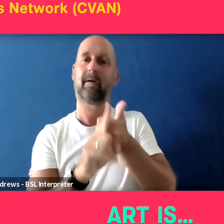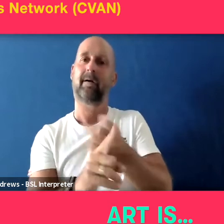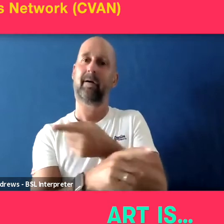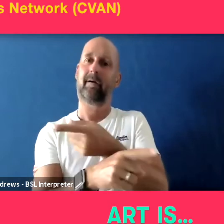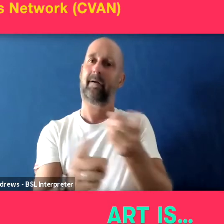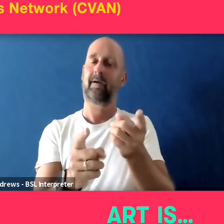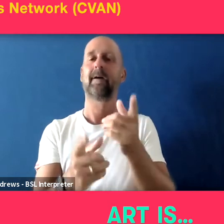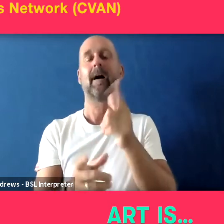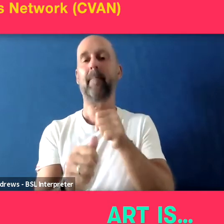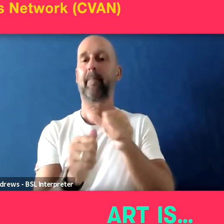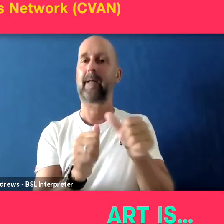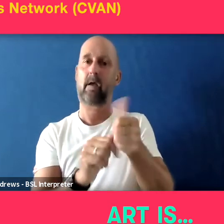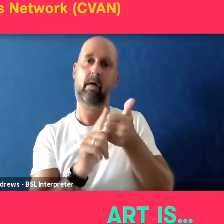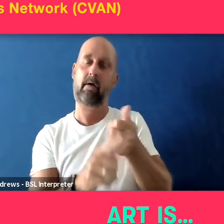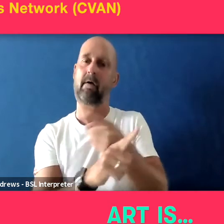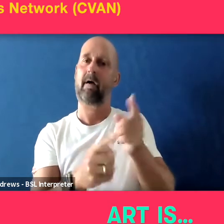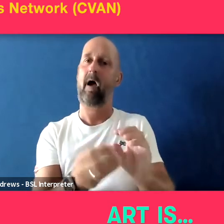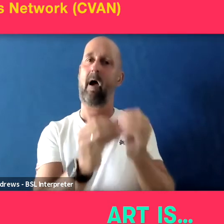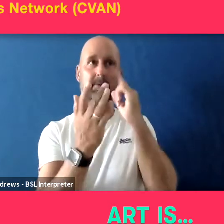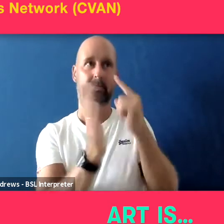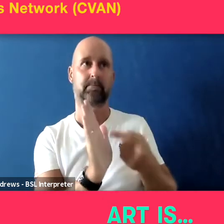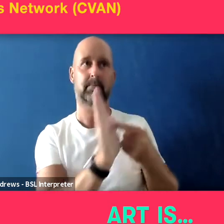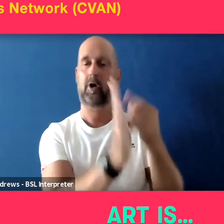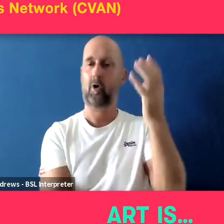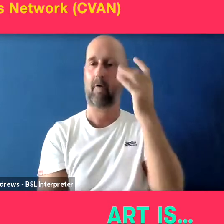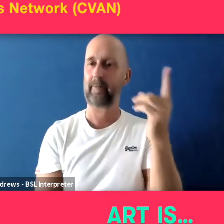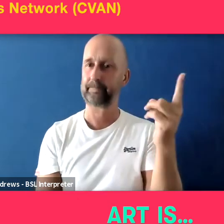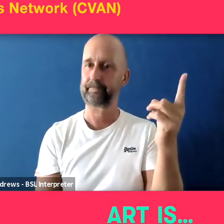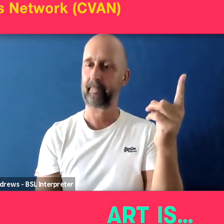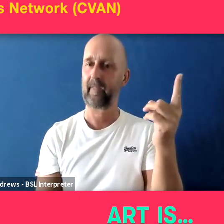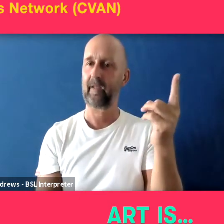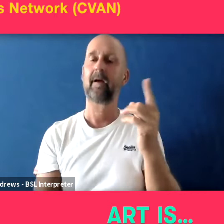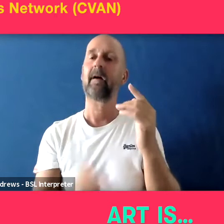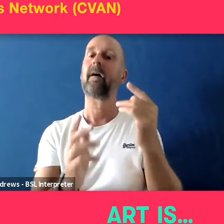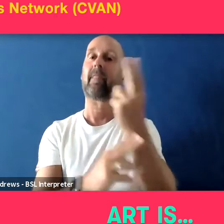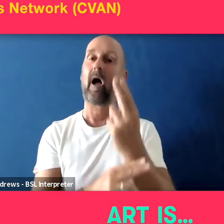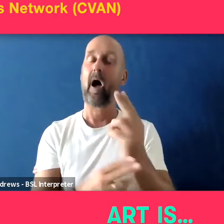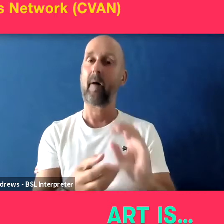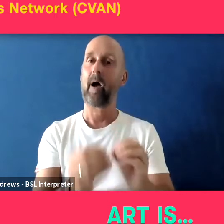better advocate the arts to the Government. The Art Party is not a formal political party, but is